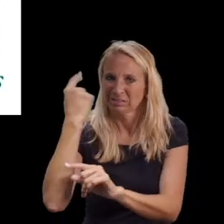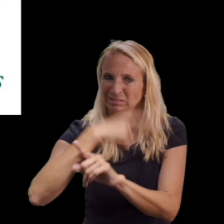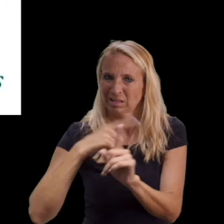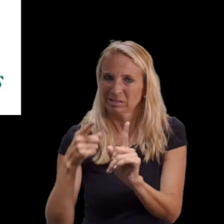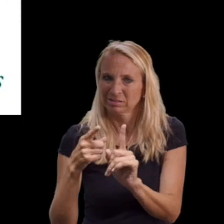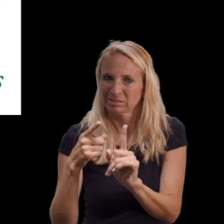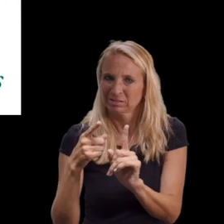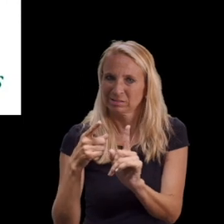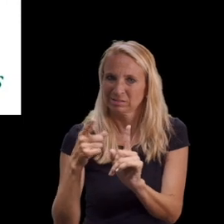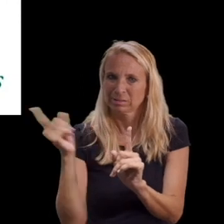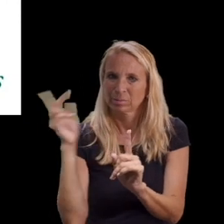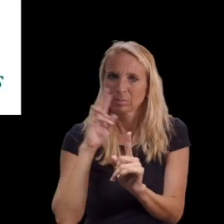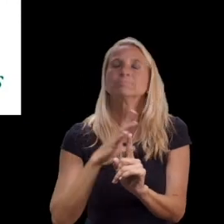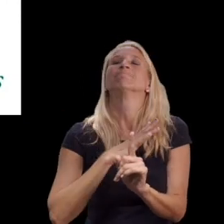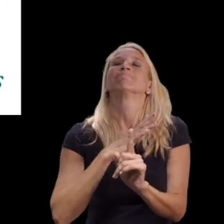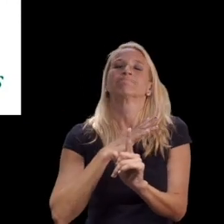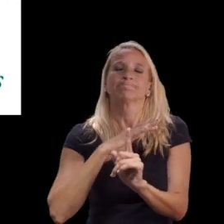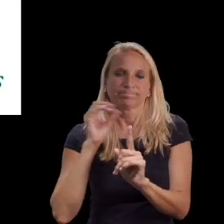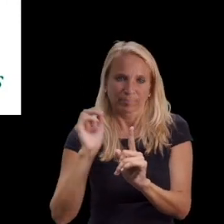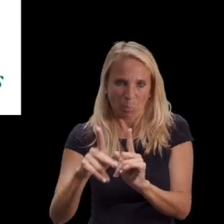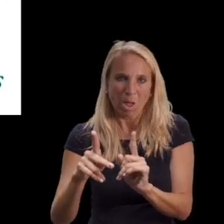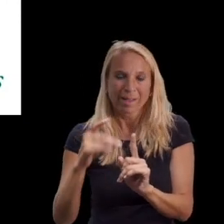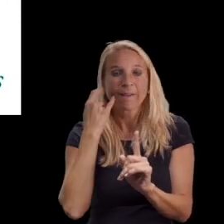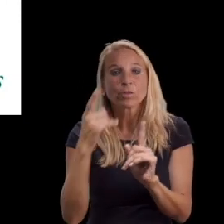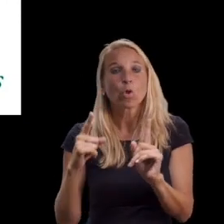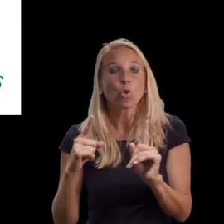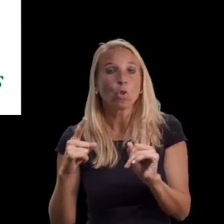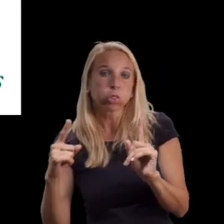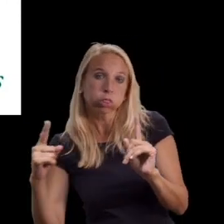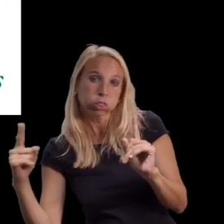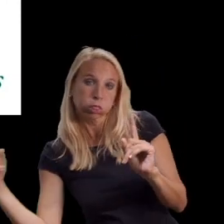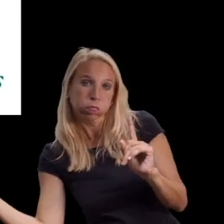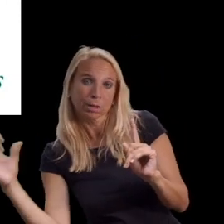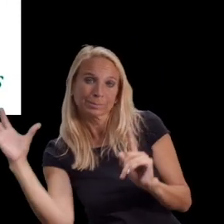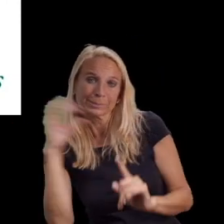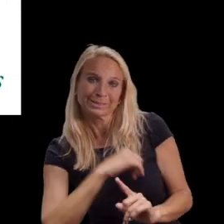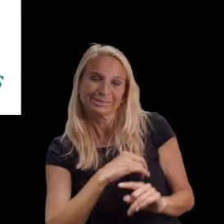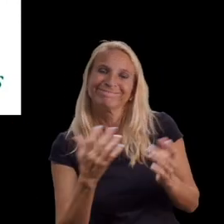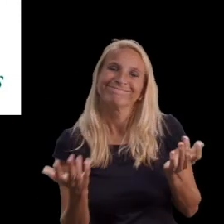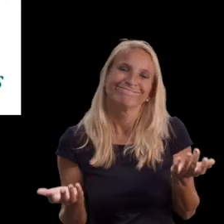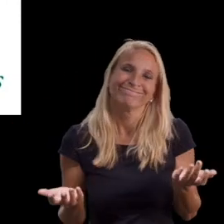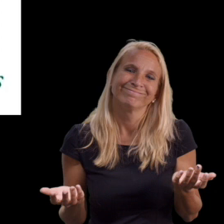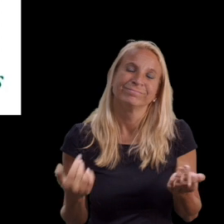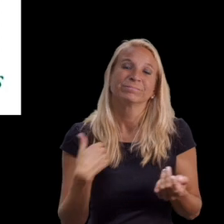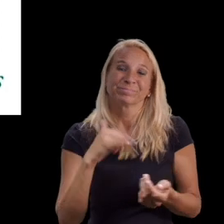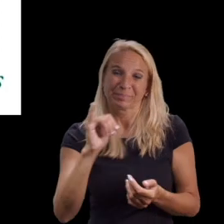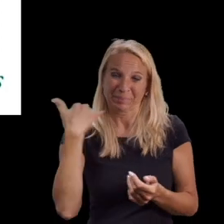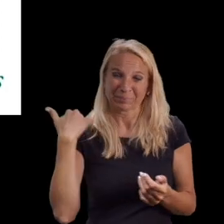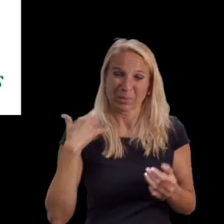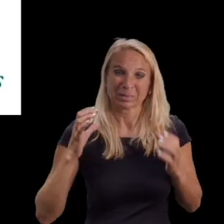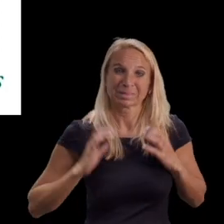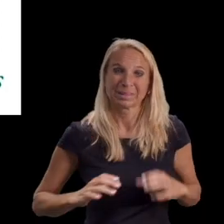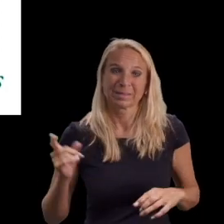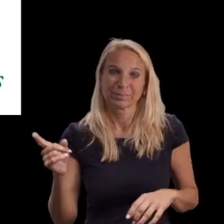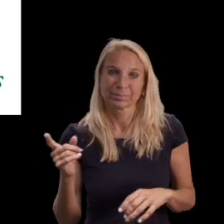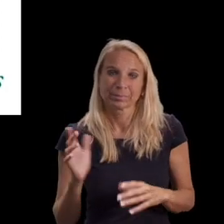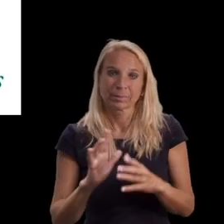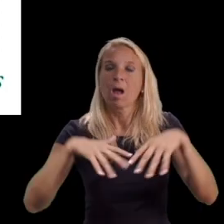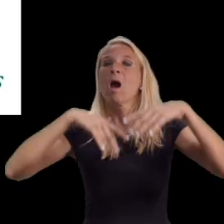they will get the authorization sent automatically. Now we have had clients where it's become an issue where they send it too close